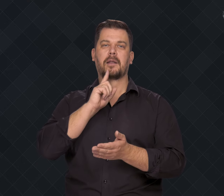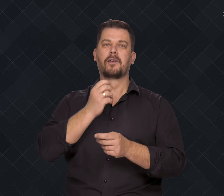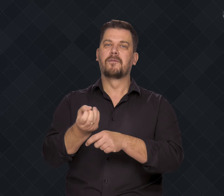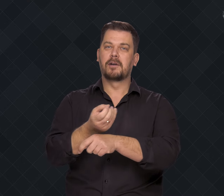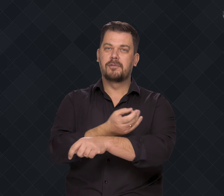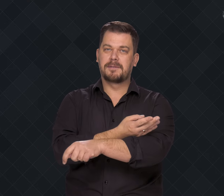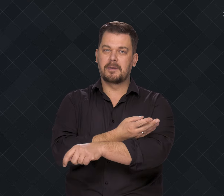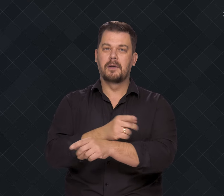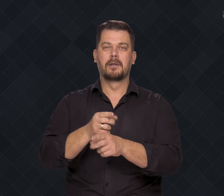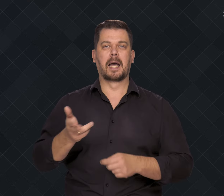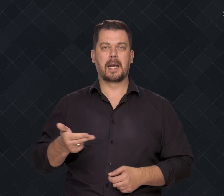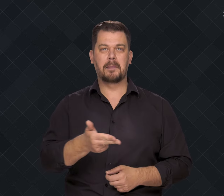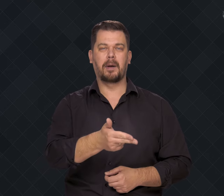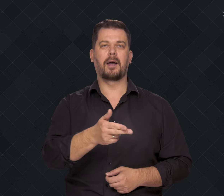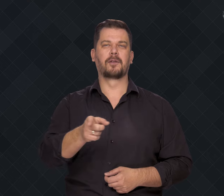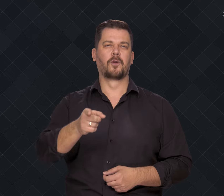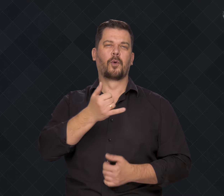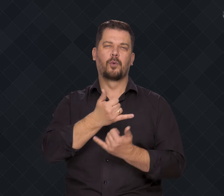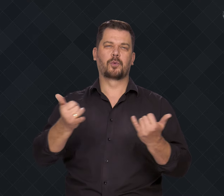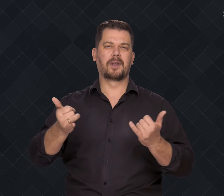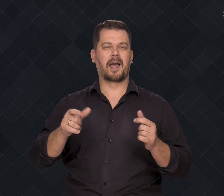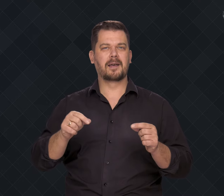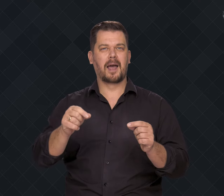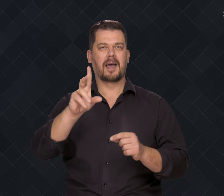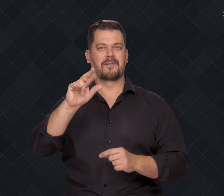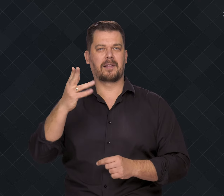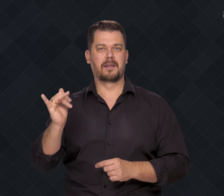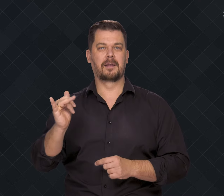low-carb vegetables, fish, seafood,